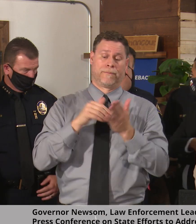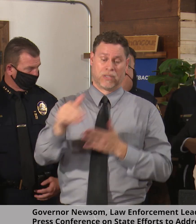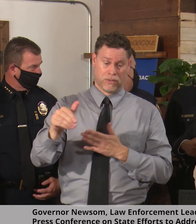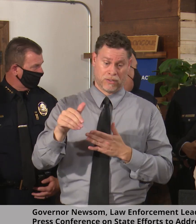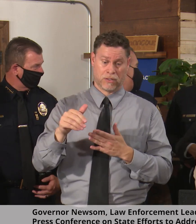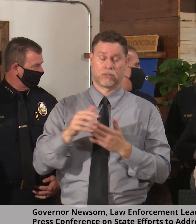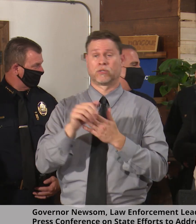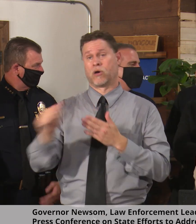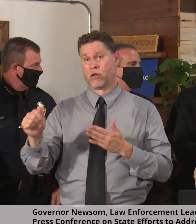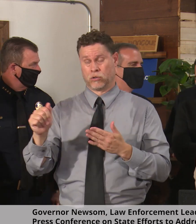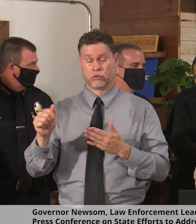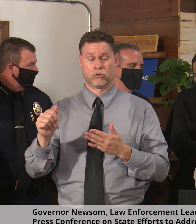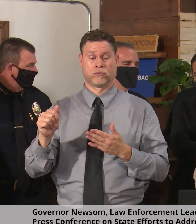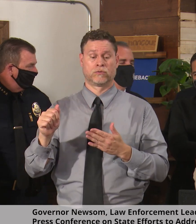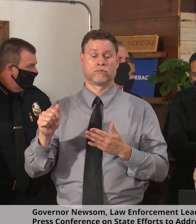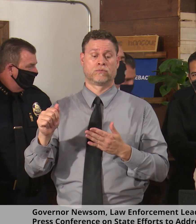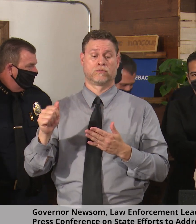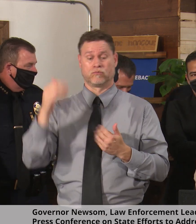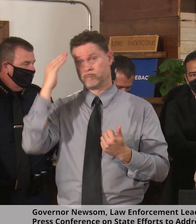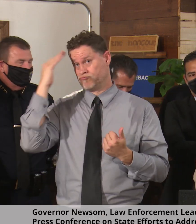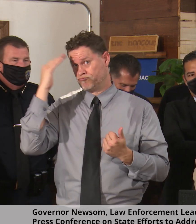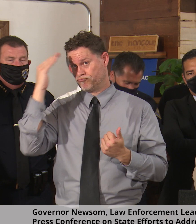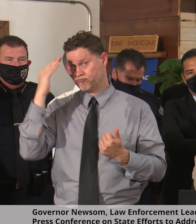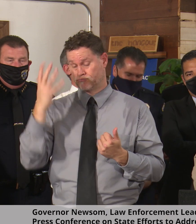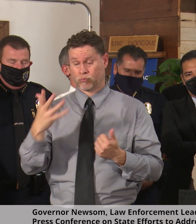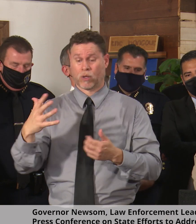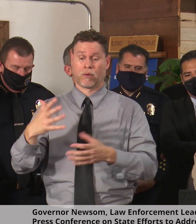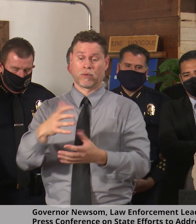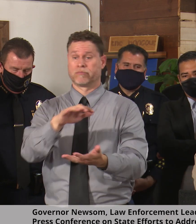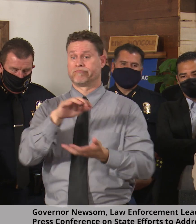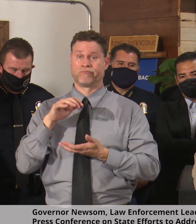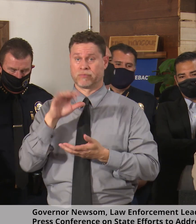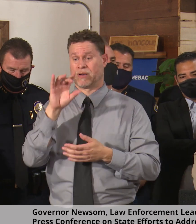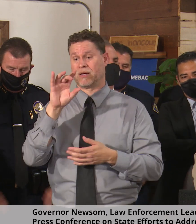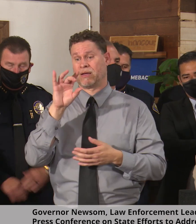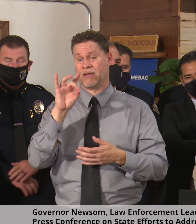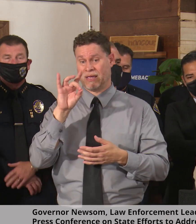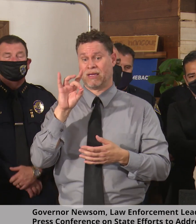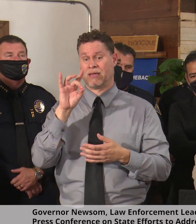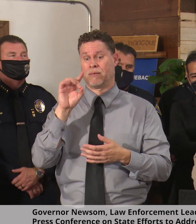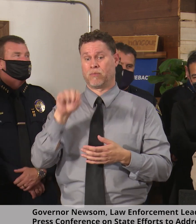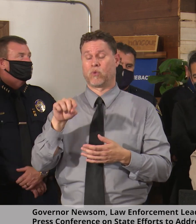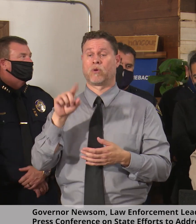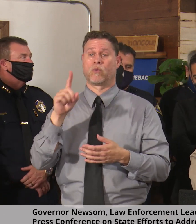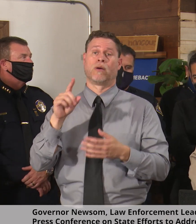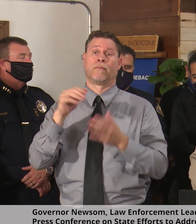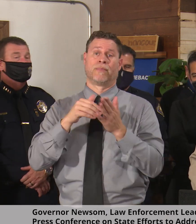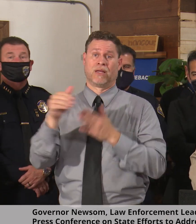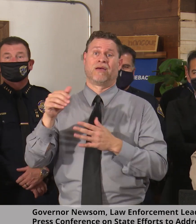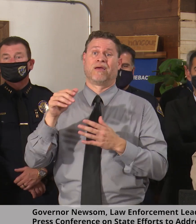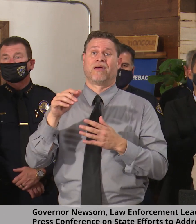dollars, you know we were able to recover 8.1 million dollars worth of assets and merchandise